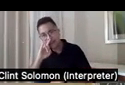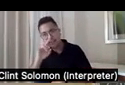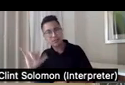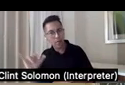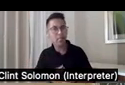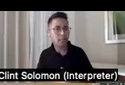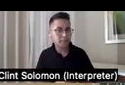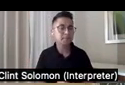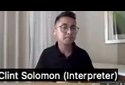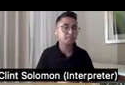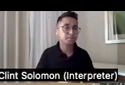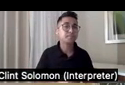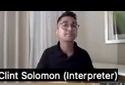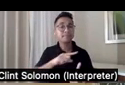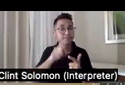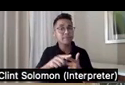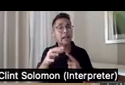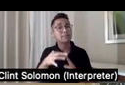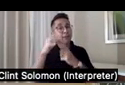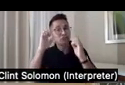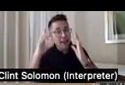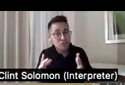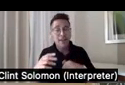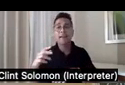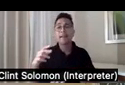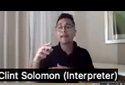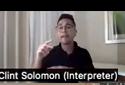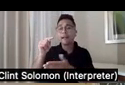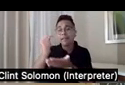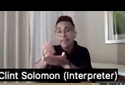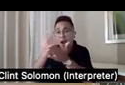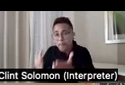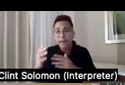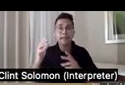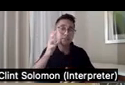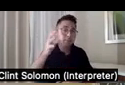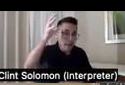and then the special educator the therapists and the parents can co-create pages with the child